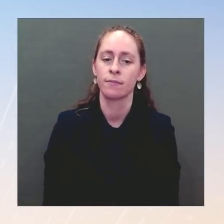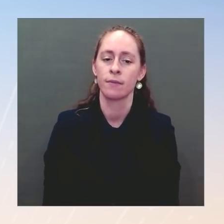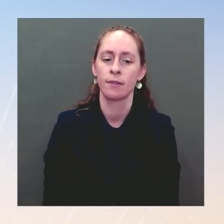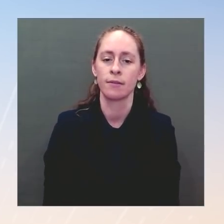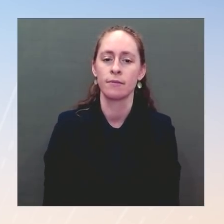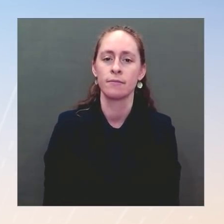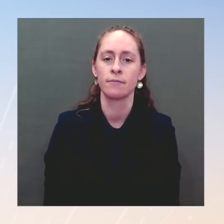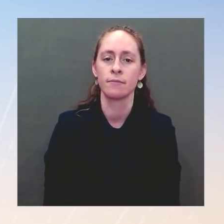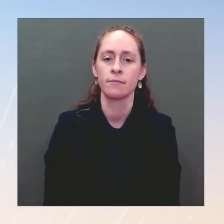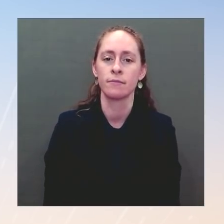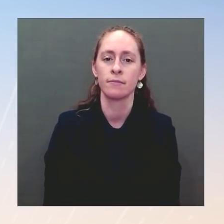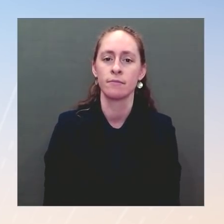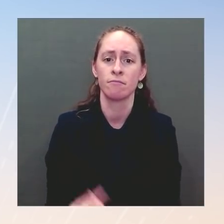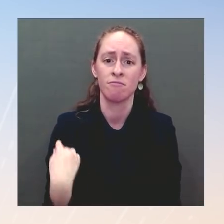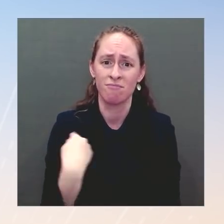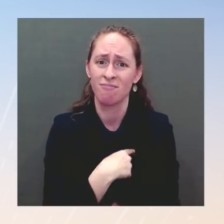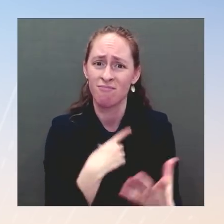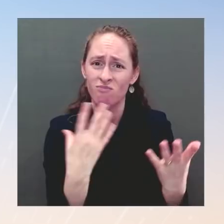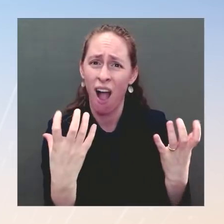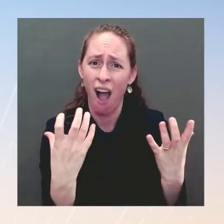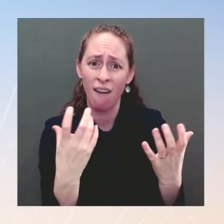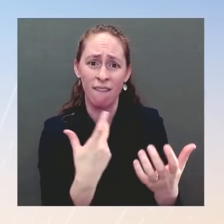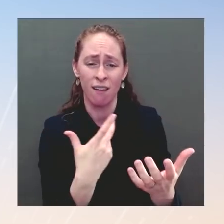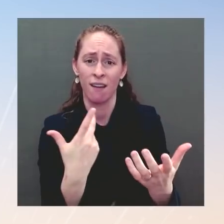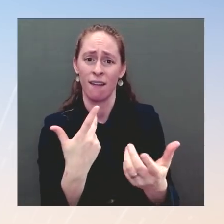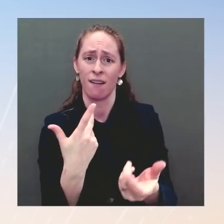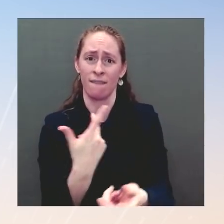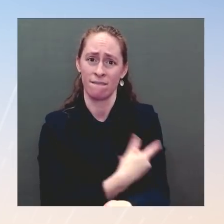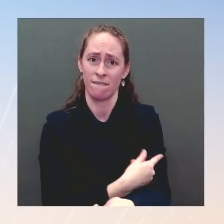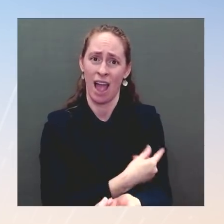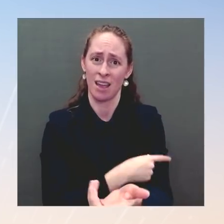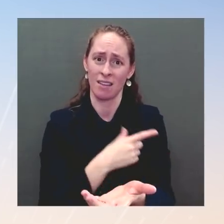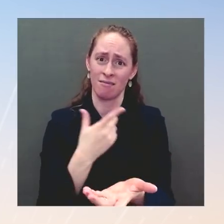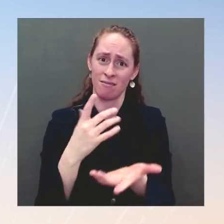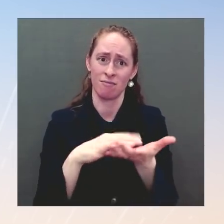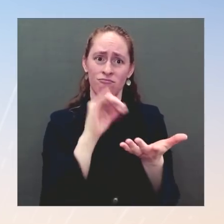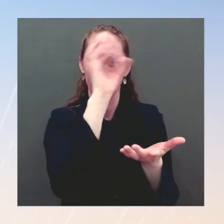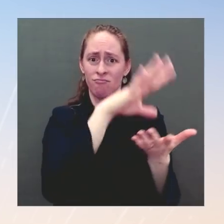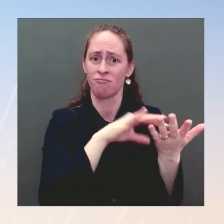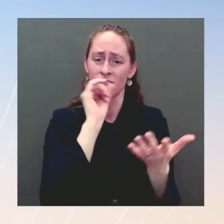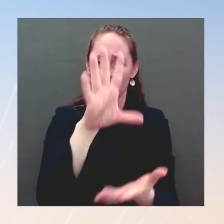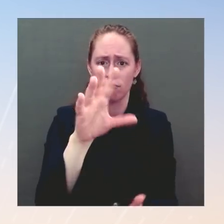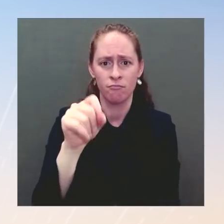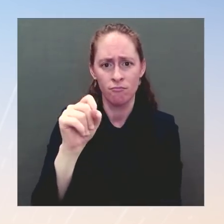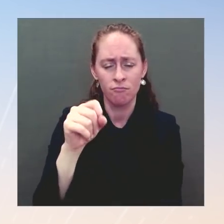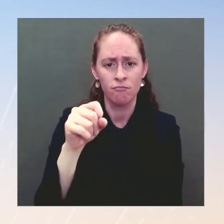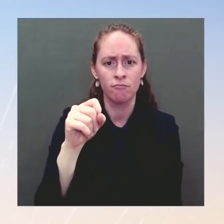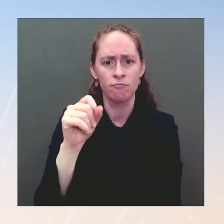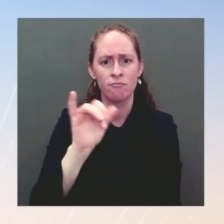but vaccine know-how and assistance to the global community. We don't believe that COVI- -- that the pandemic sees borders.